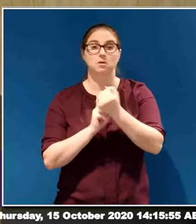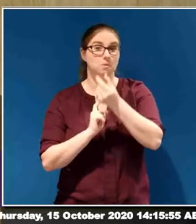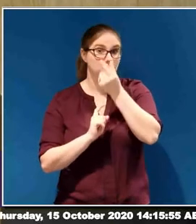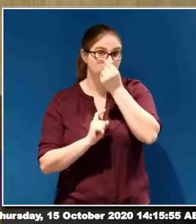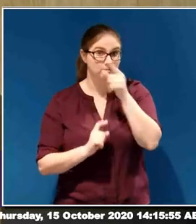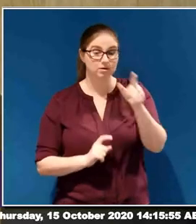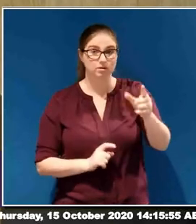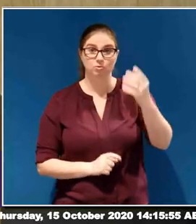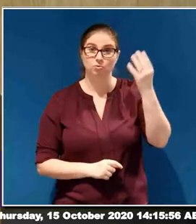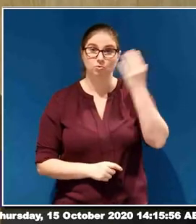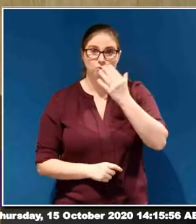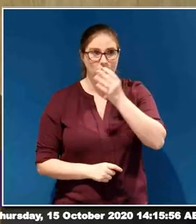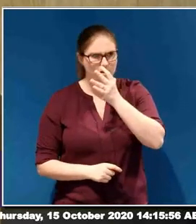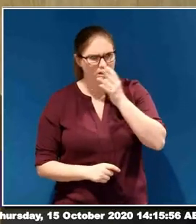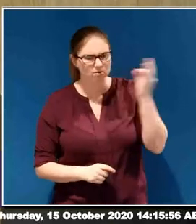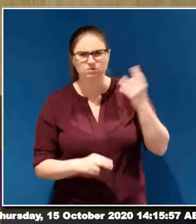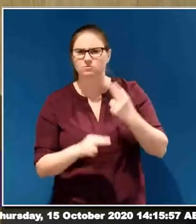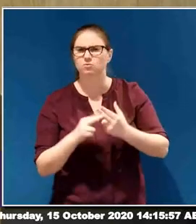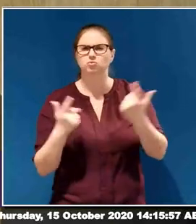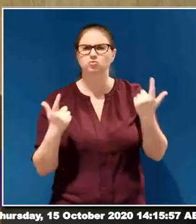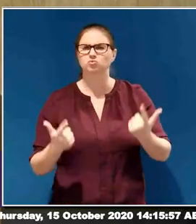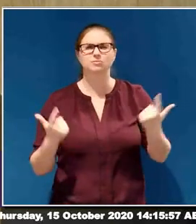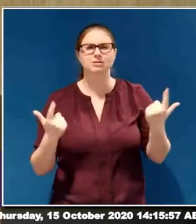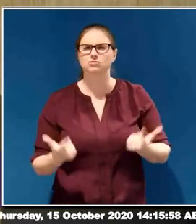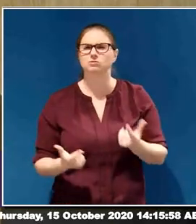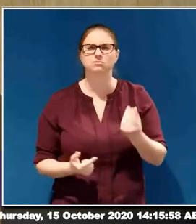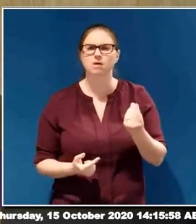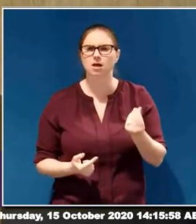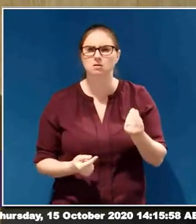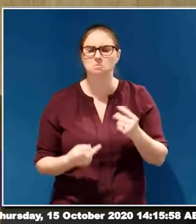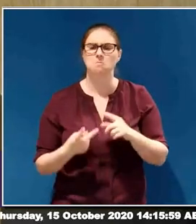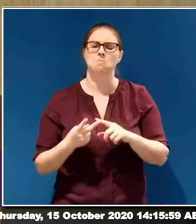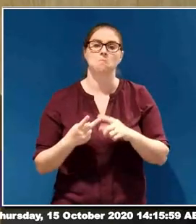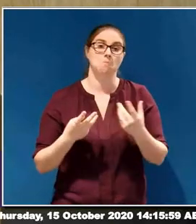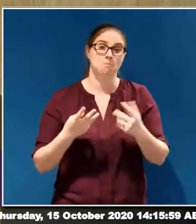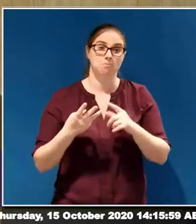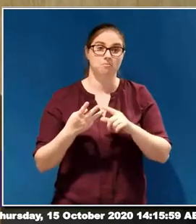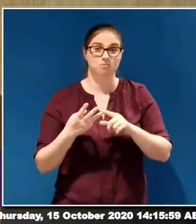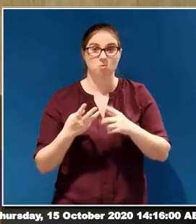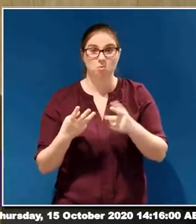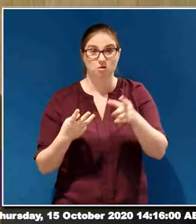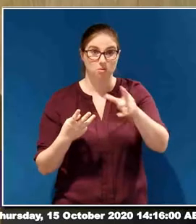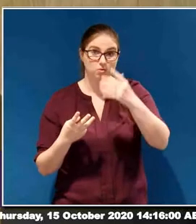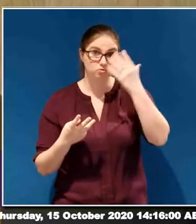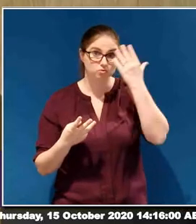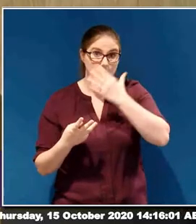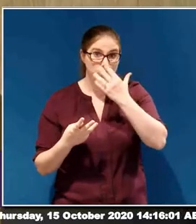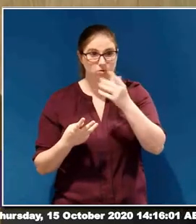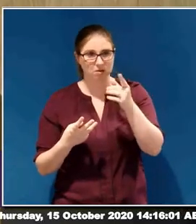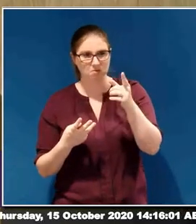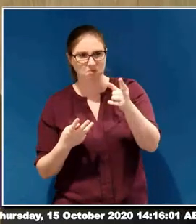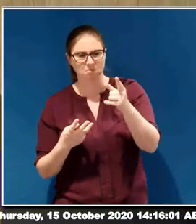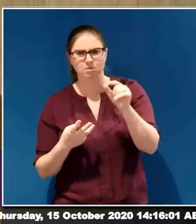Other cases, it could be that the school may not have a very good history of meeting the needs of students with disability,